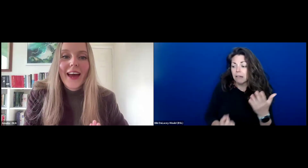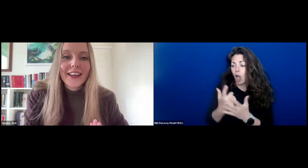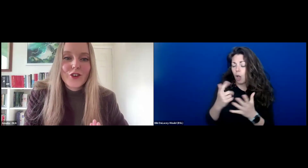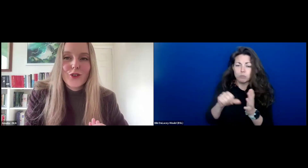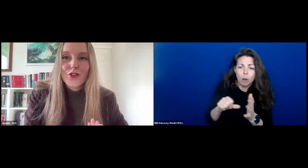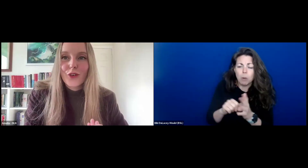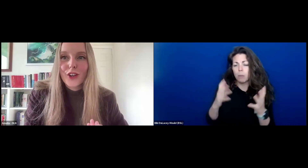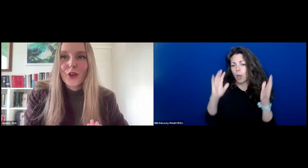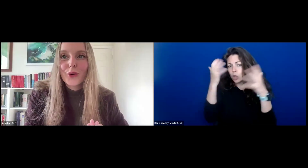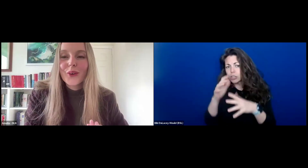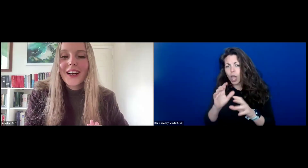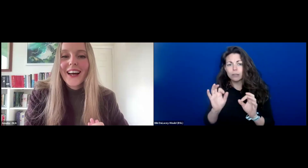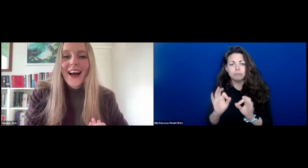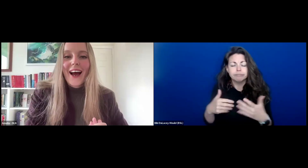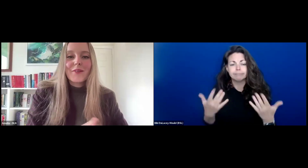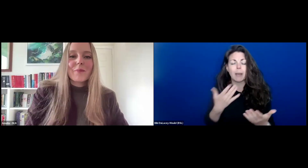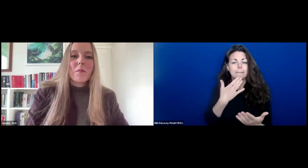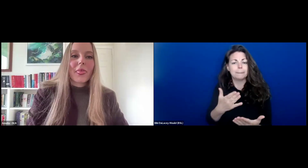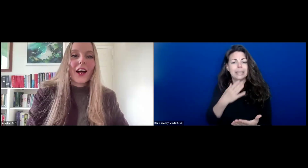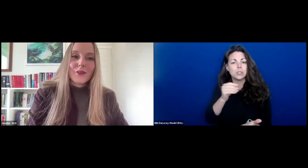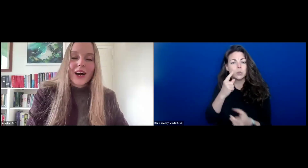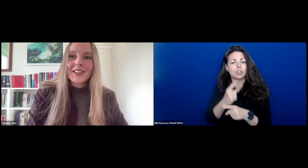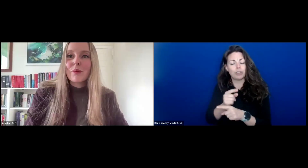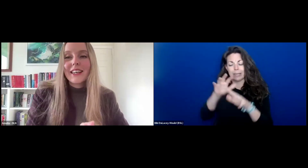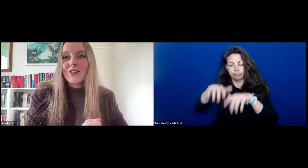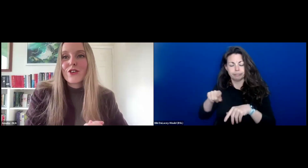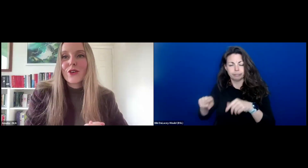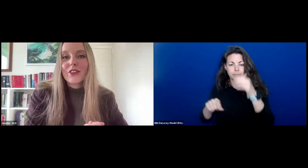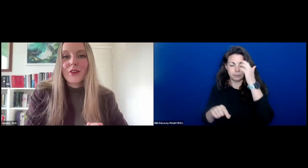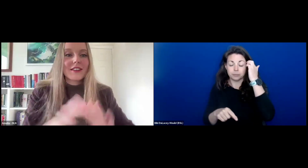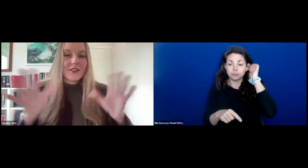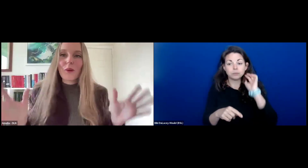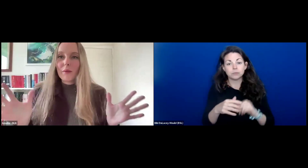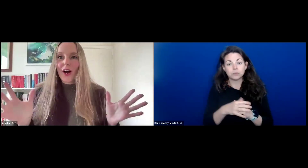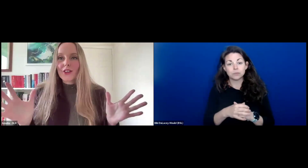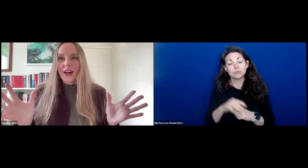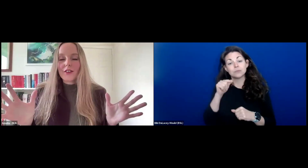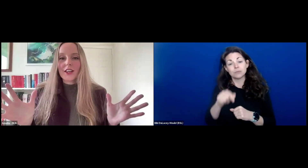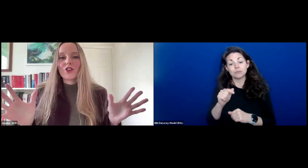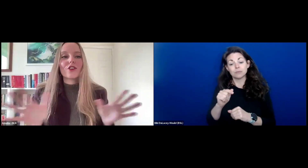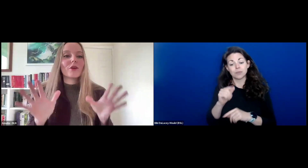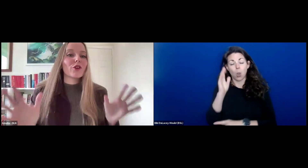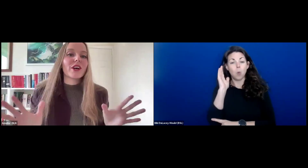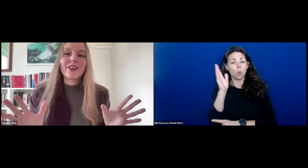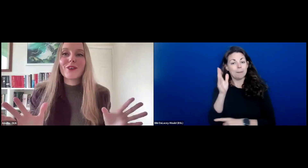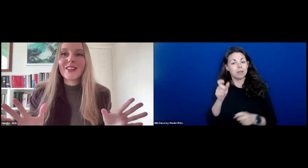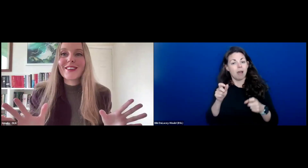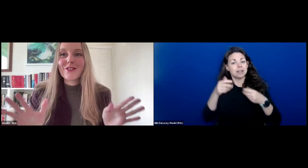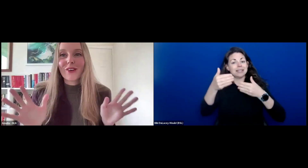or tech issues during the call. Otherwise please do... So this is a webinar style session, so if you're in the audience,